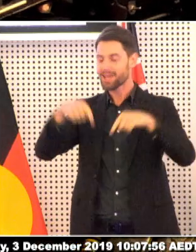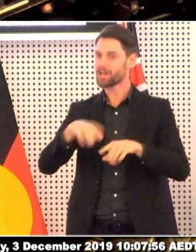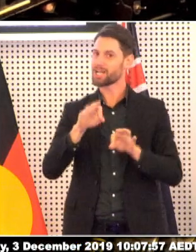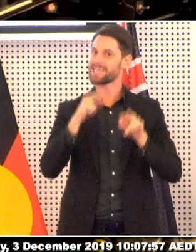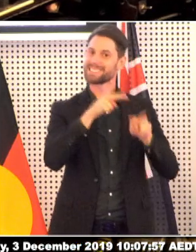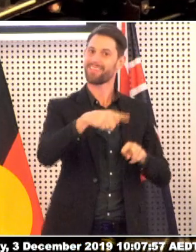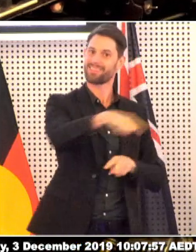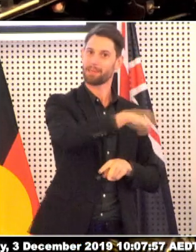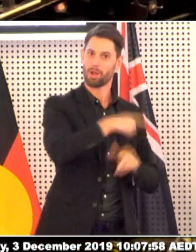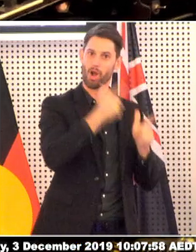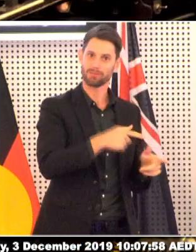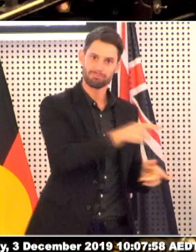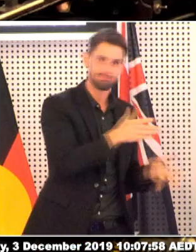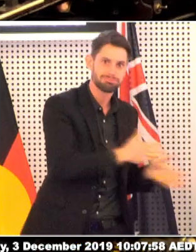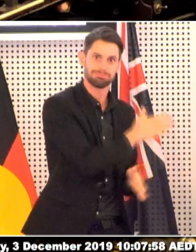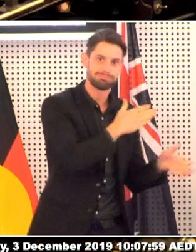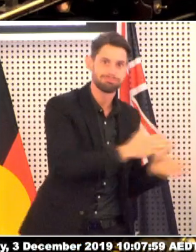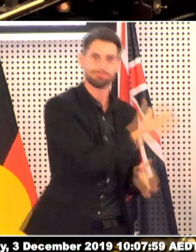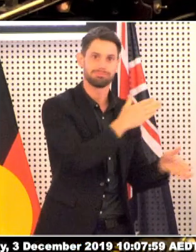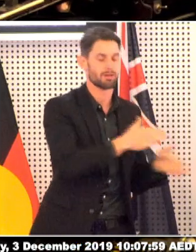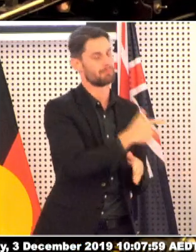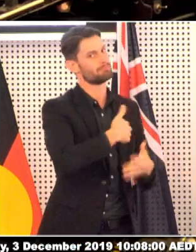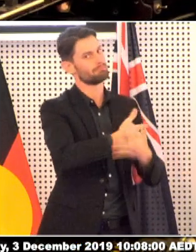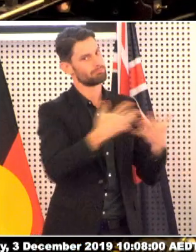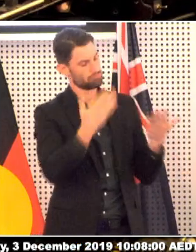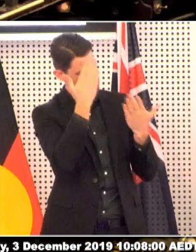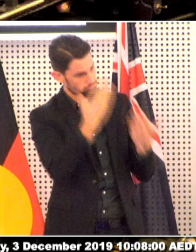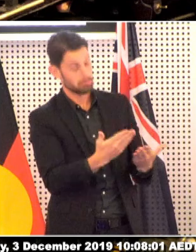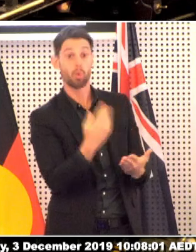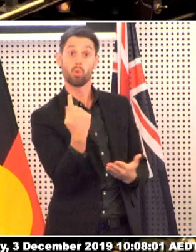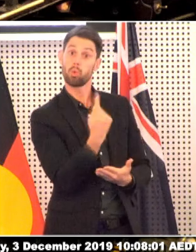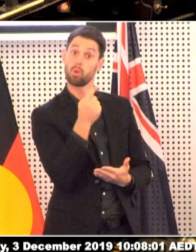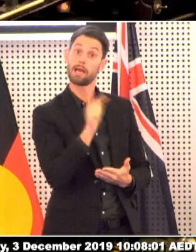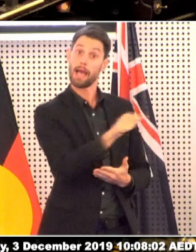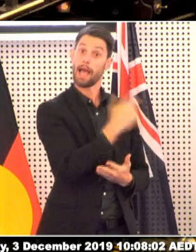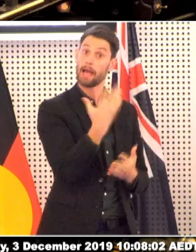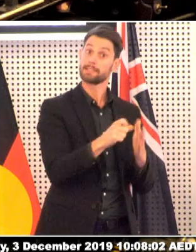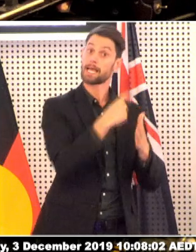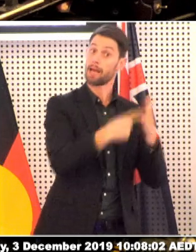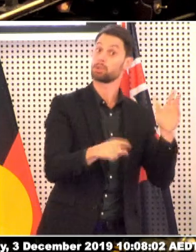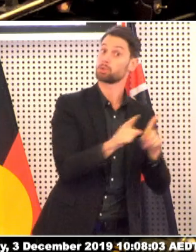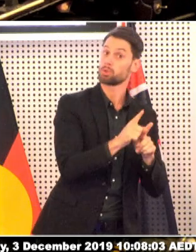So we also acknowledge our colleagues in the Royal Commission with disability and we wish them a happy day as well.